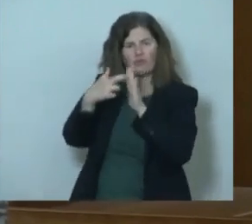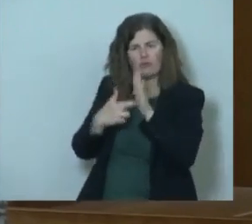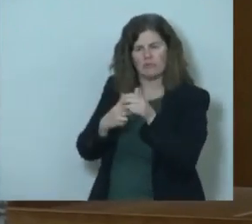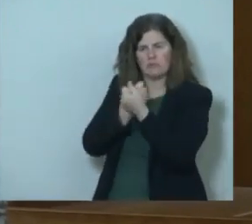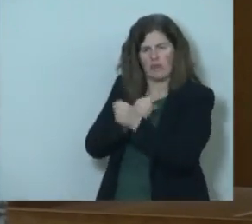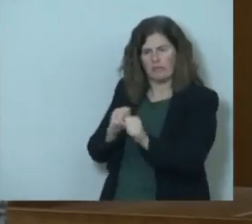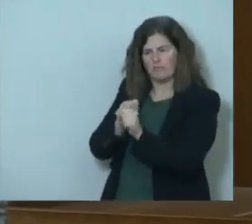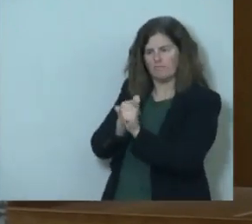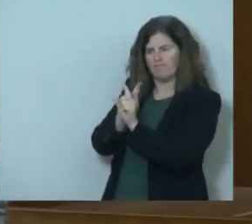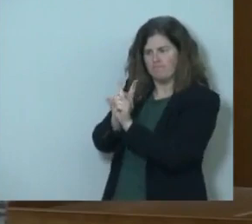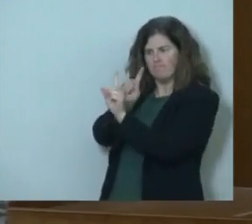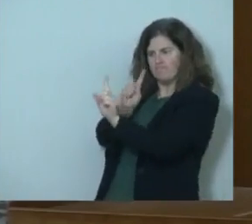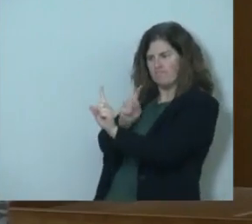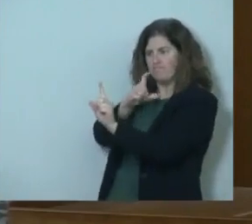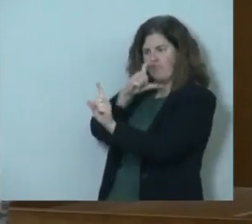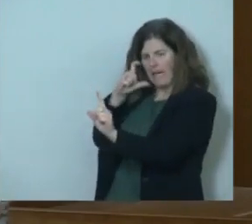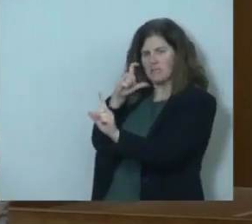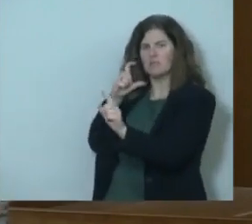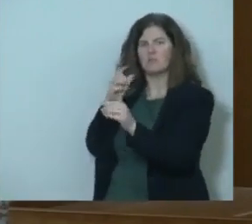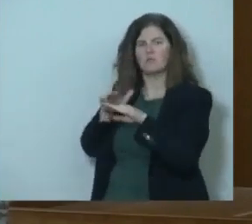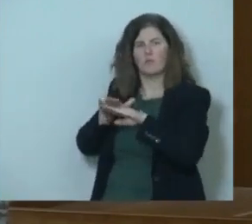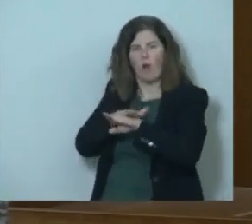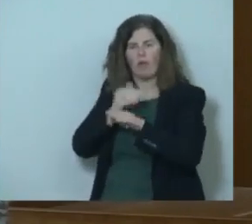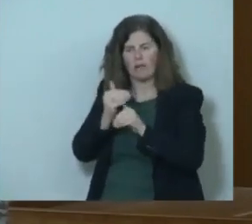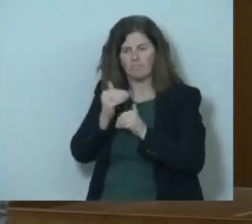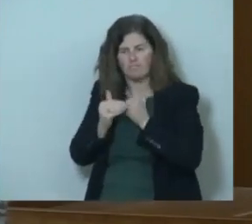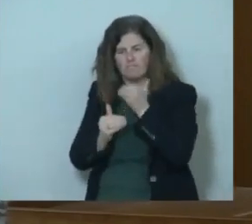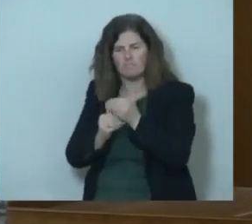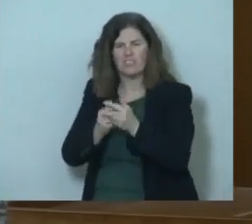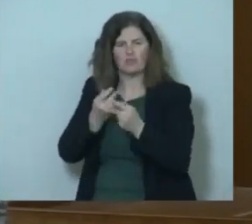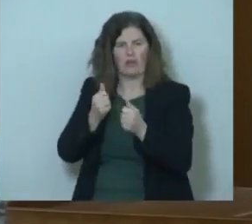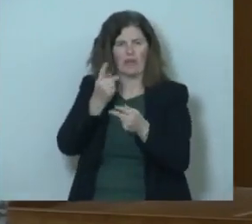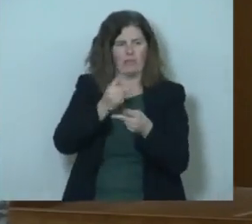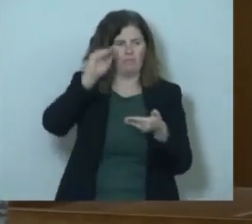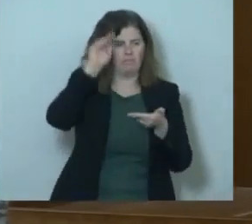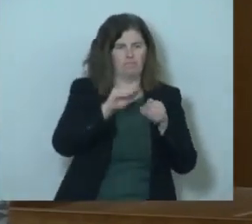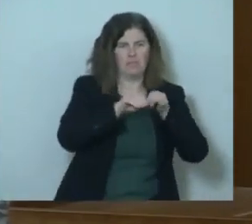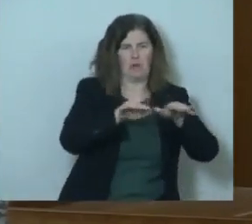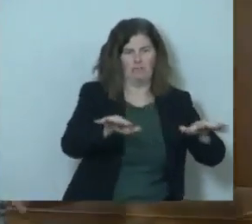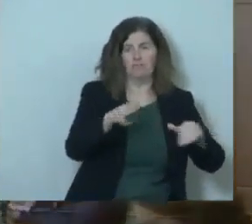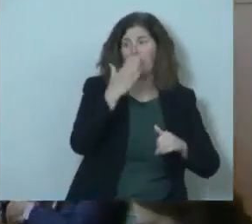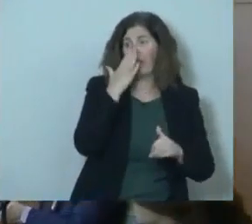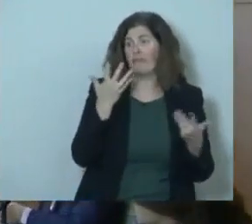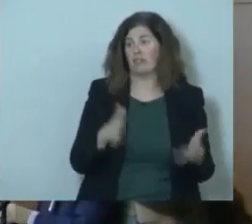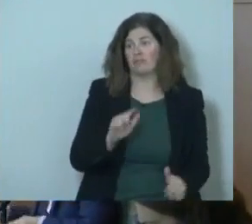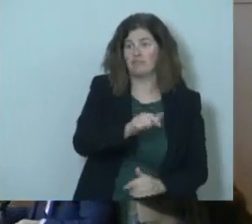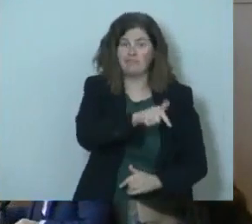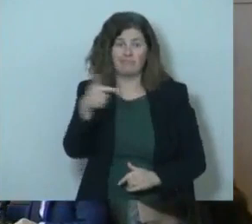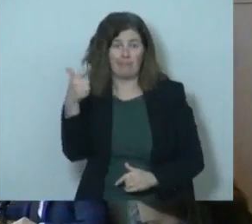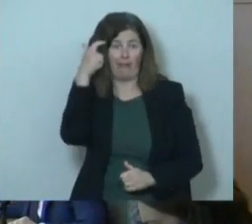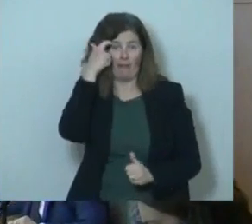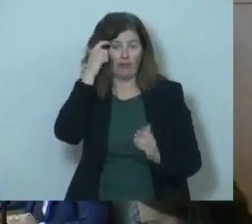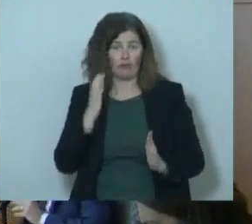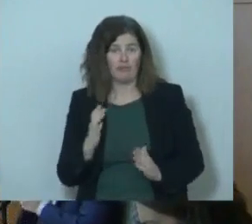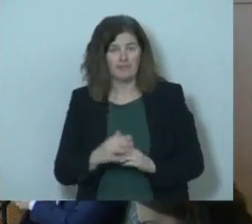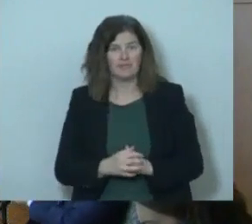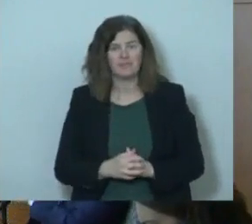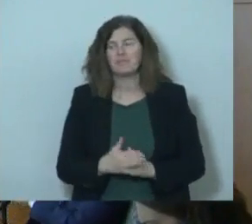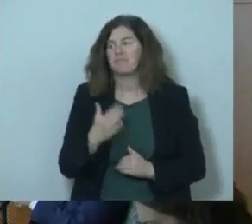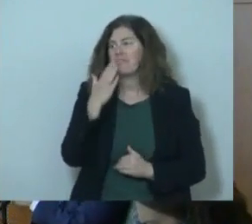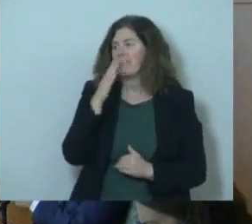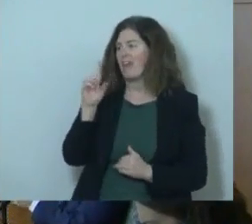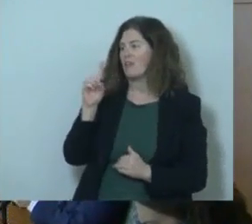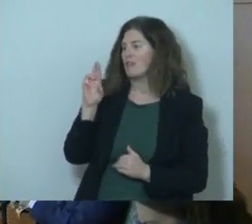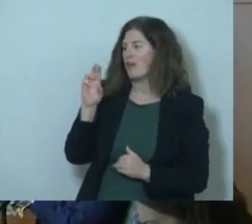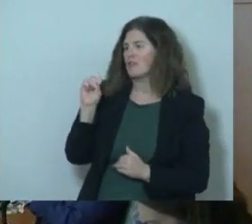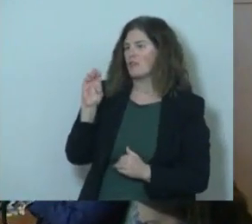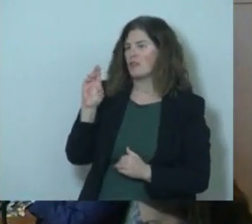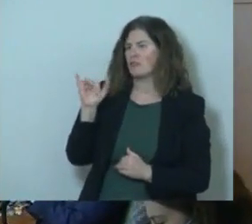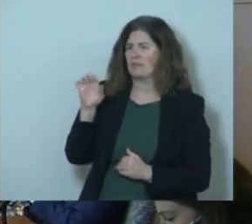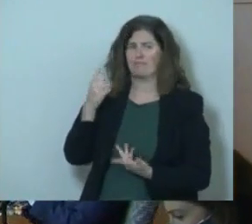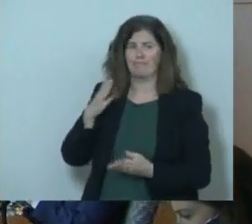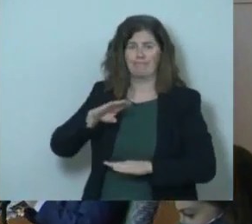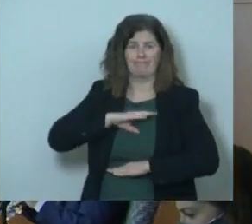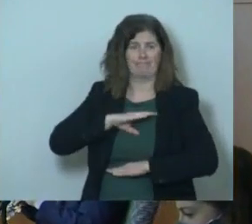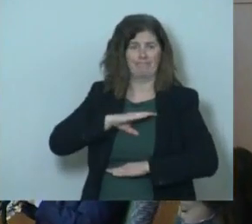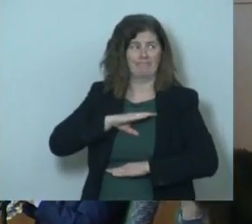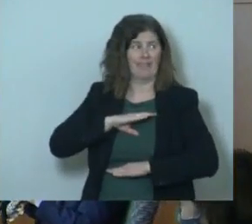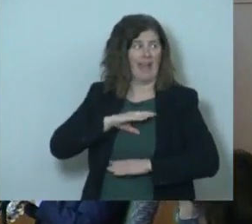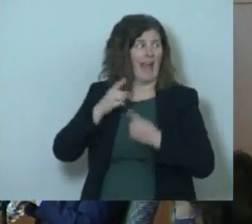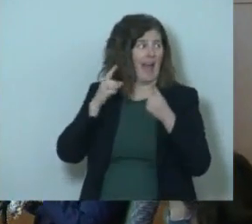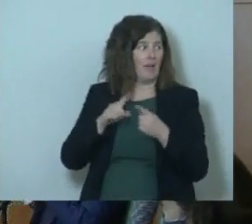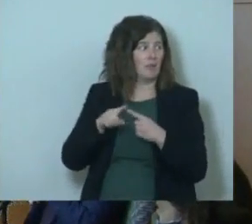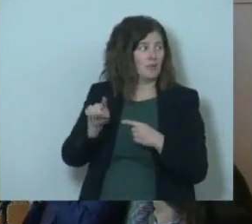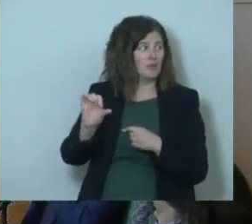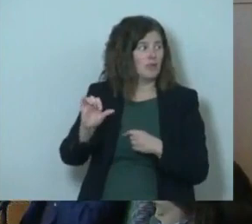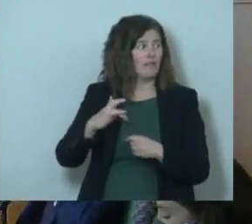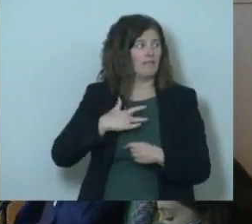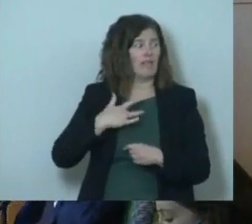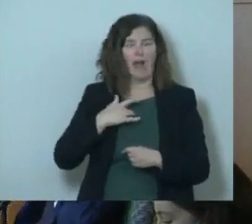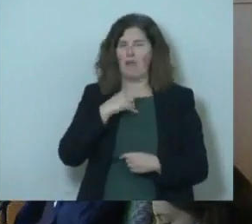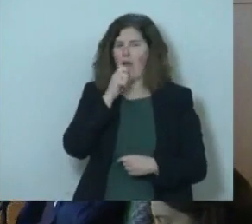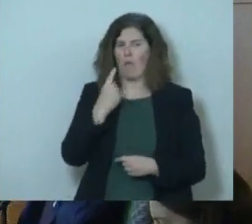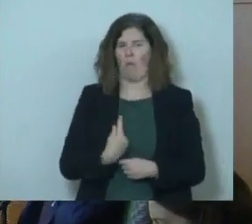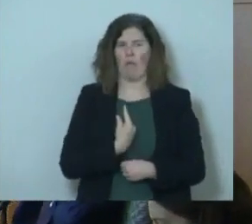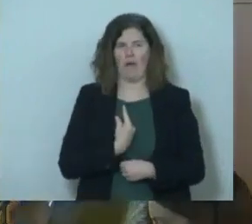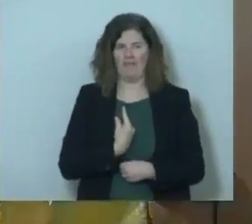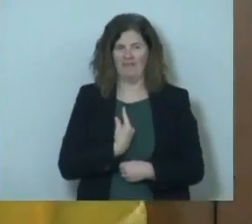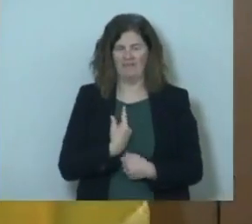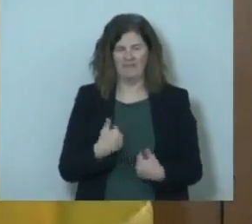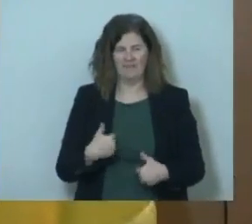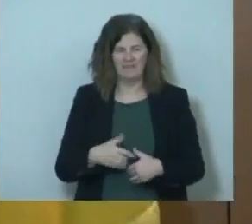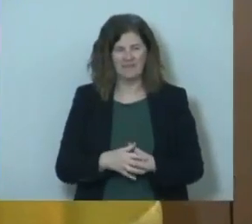I THINK WE WILL SLOWLY GET TO A PLACE WHERE WE CAN BALANCE REOPENING OUR ECONOMY STEP-BY-STEP AND KEEPING THE DISEASE UNDER CONTROL.